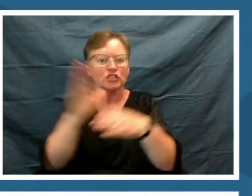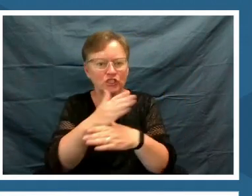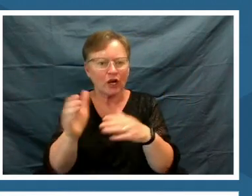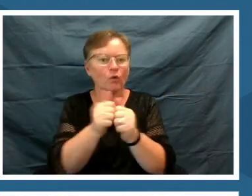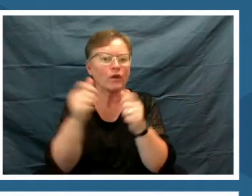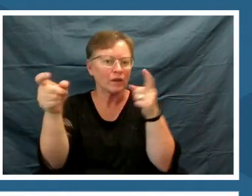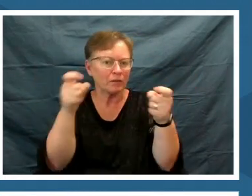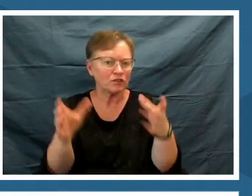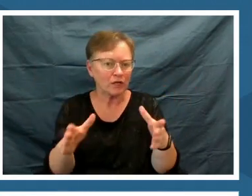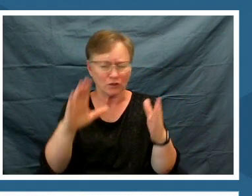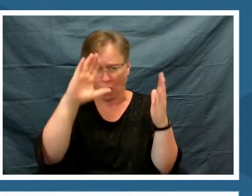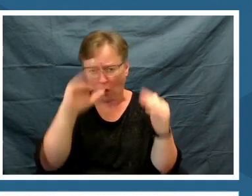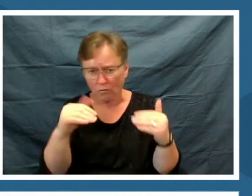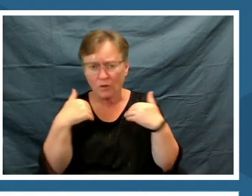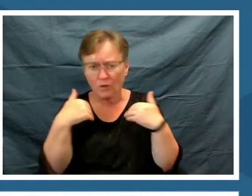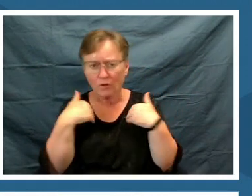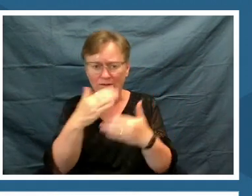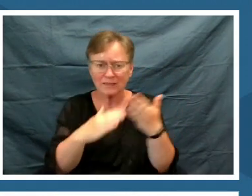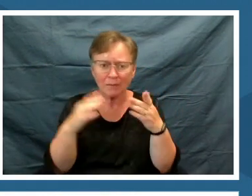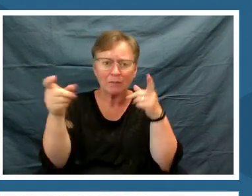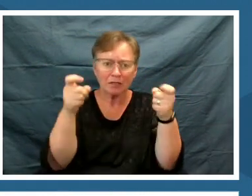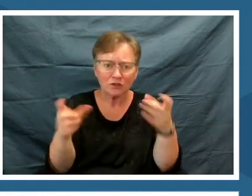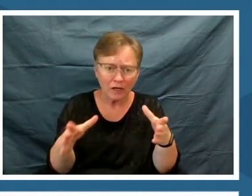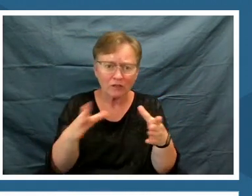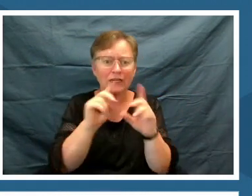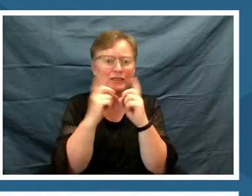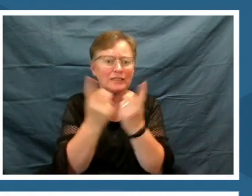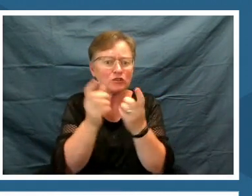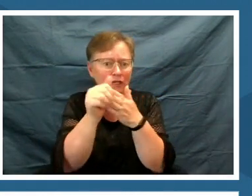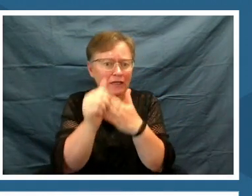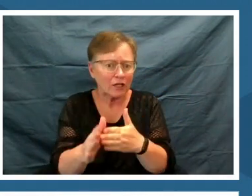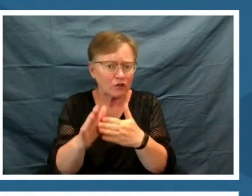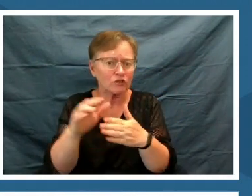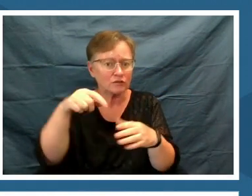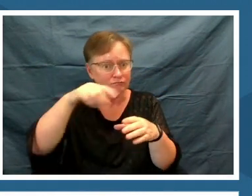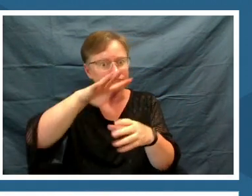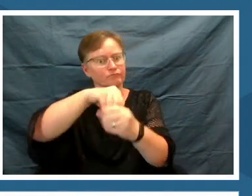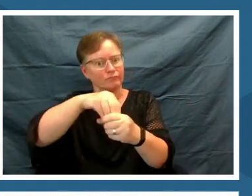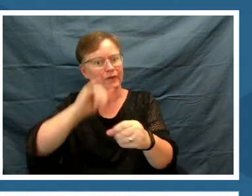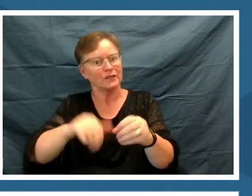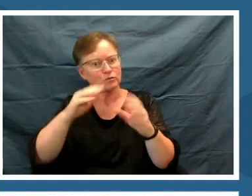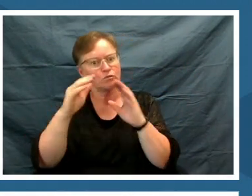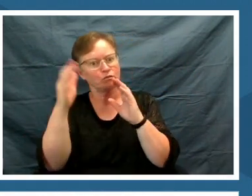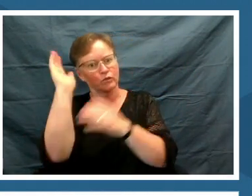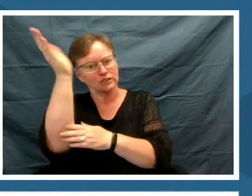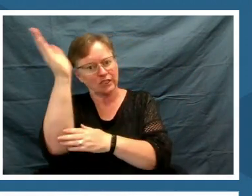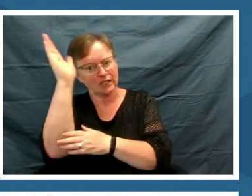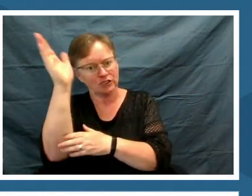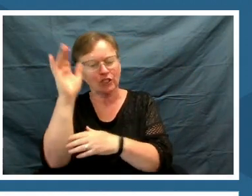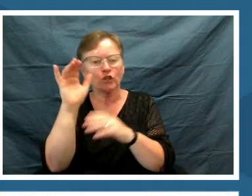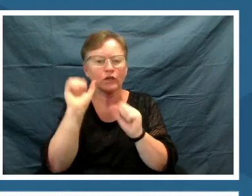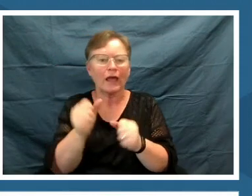leaders in this presentation right now who can take this back to their teachers